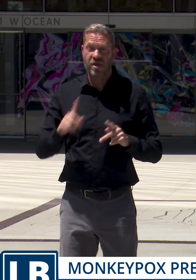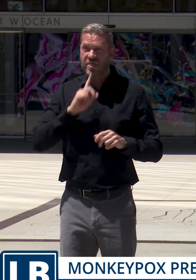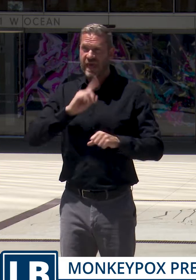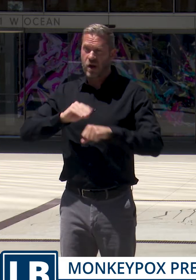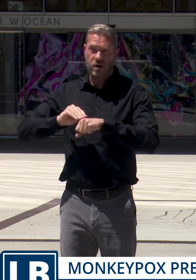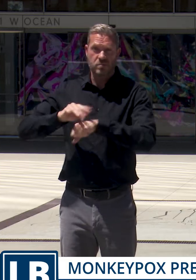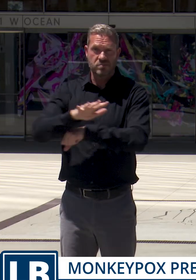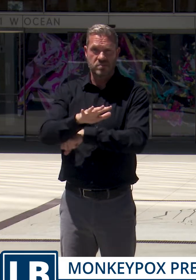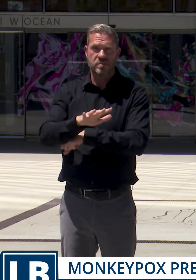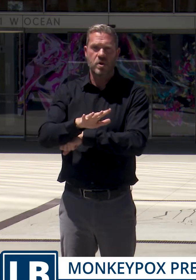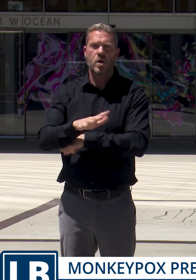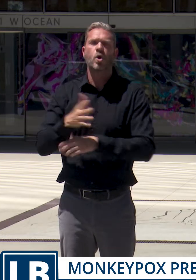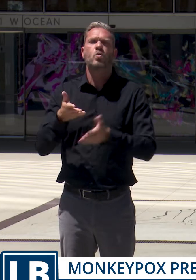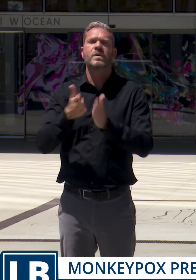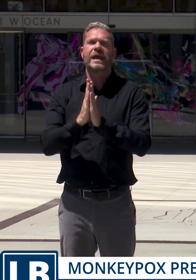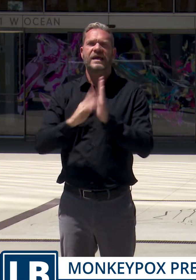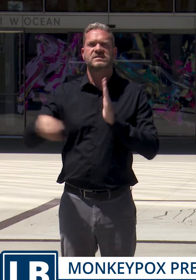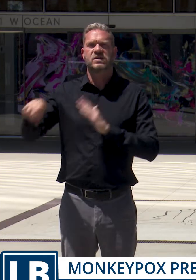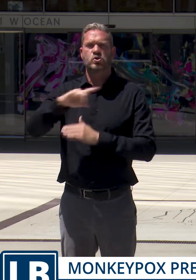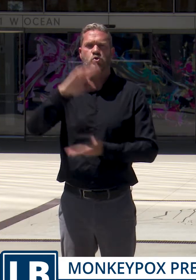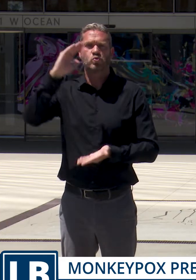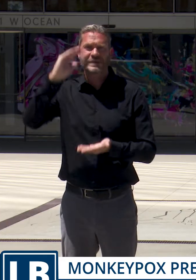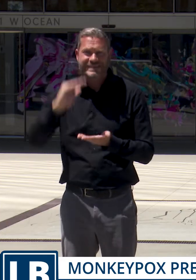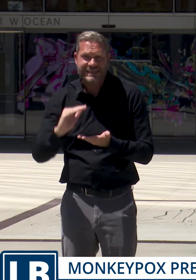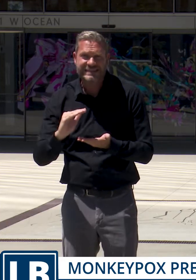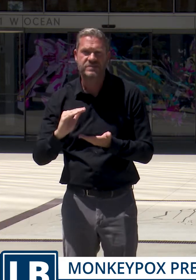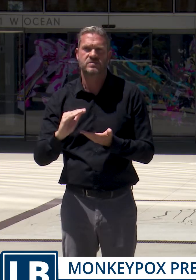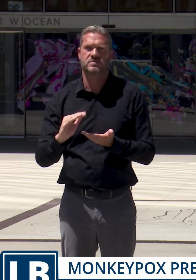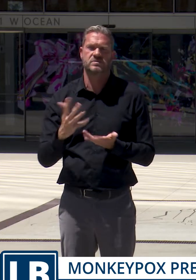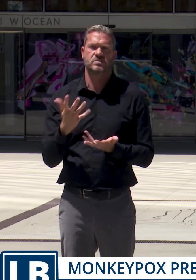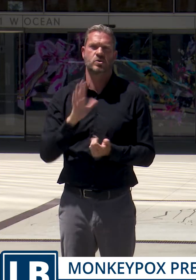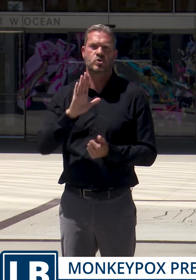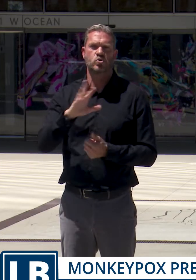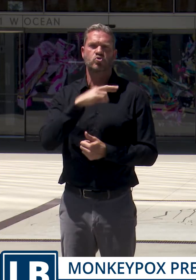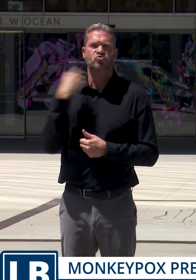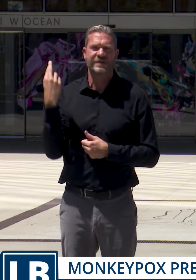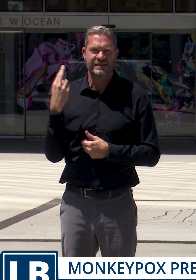for monkey pox that means talking openly with your partners about symptoms prior to any intimate